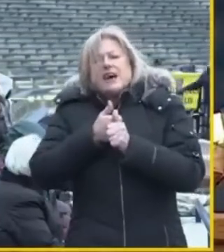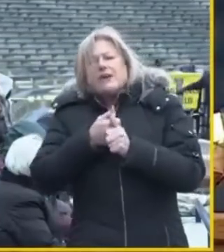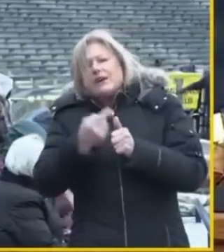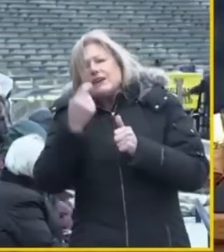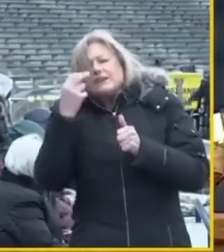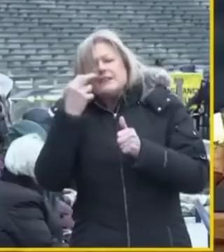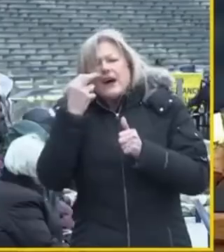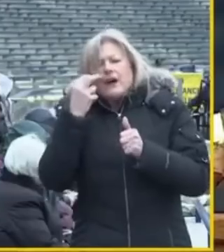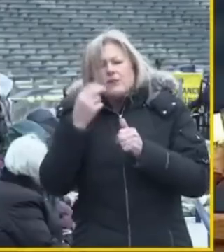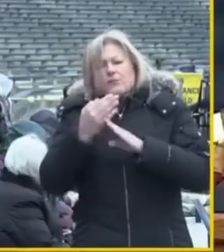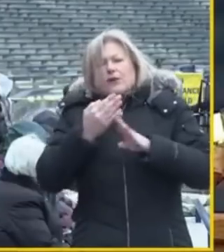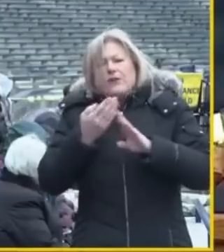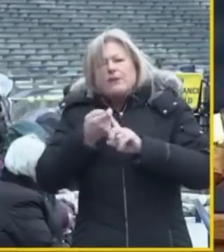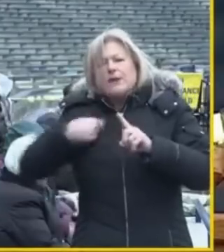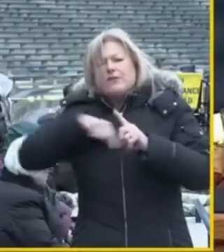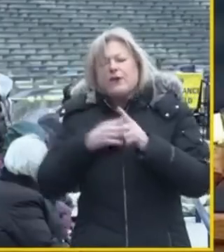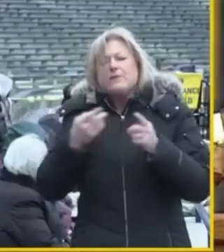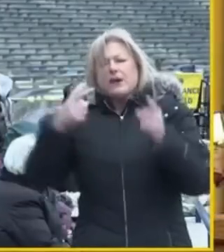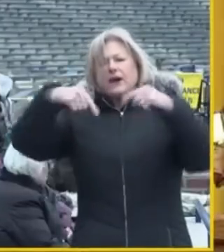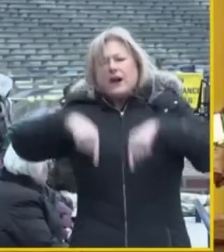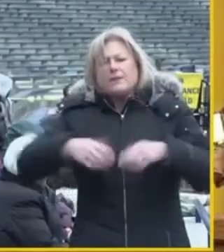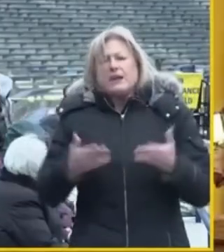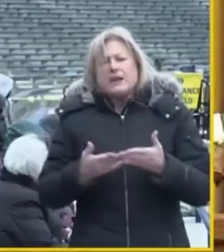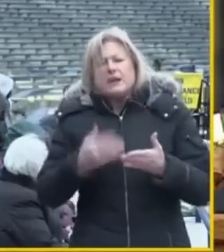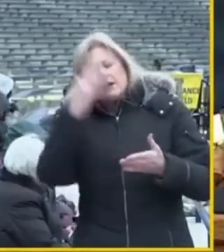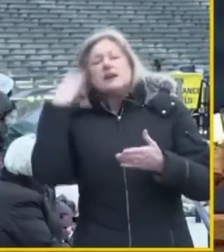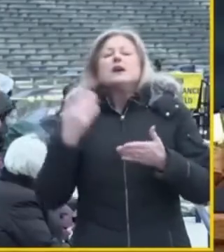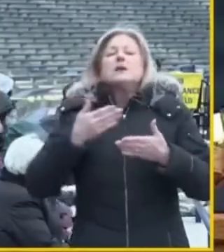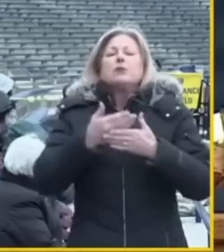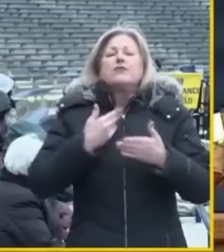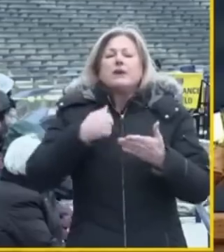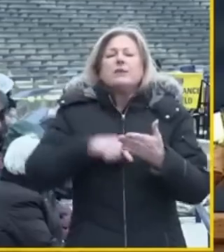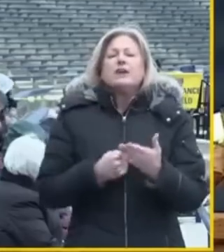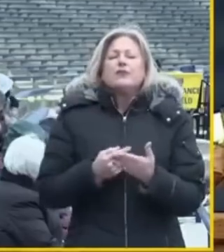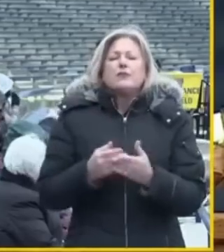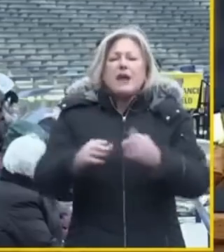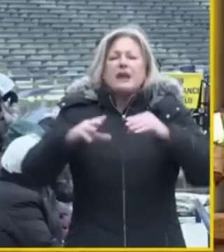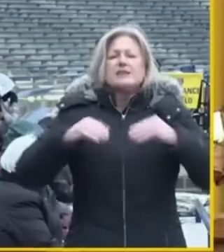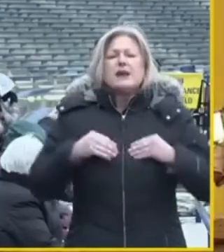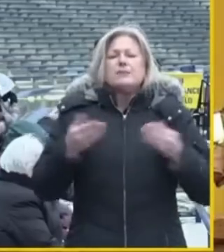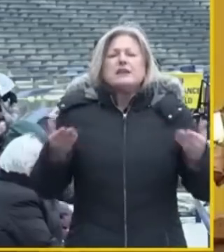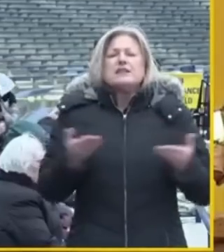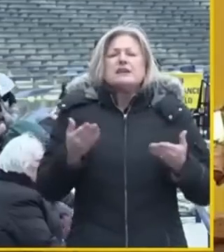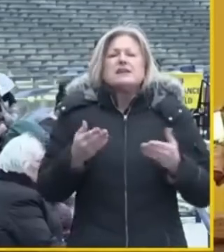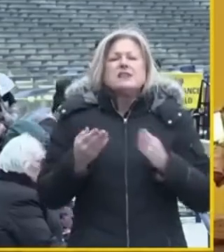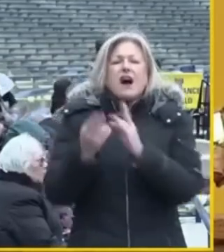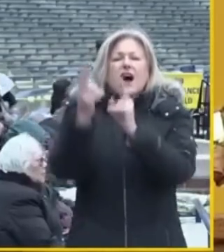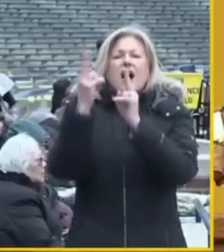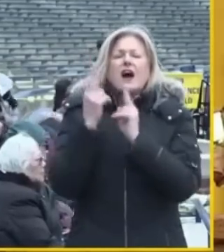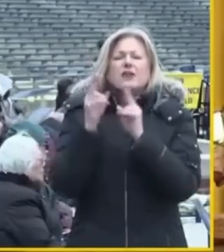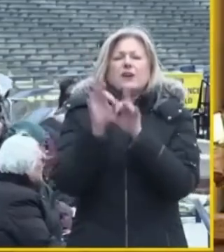keep me from accepting this honorary degree from the greatest institution in our country, which my son.